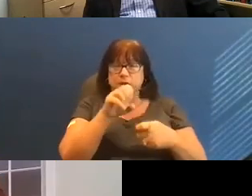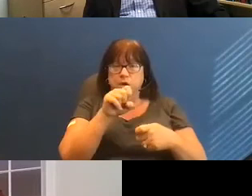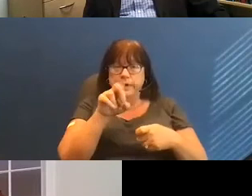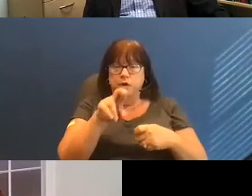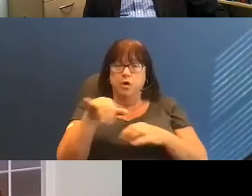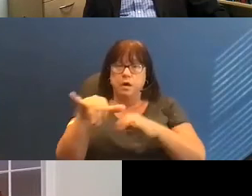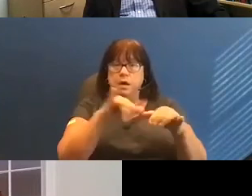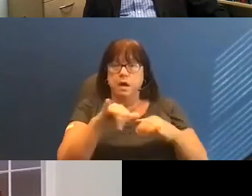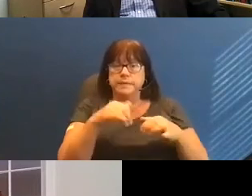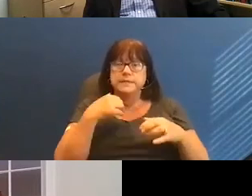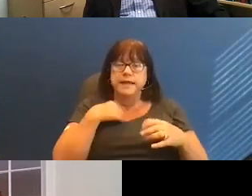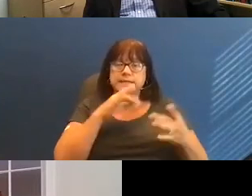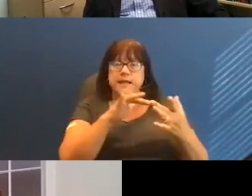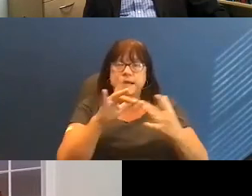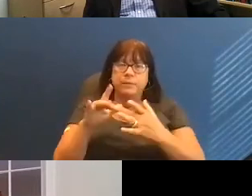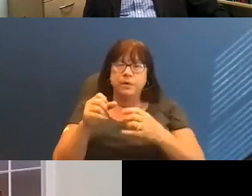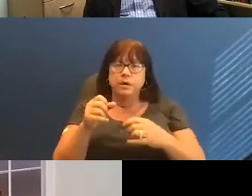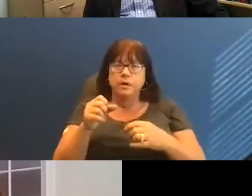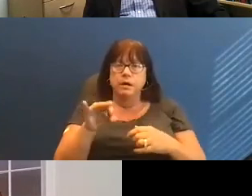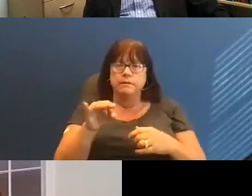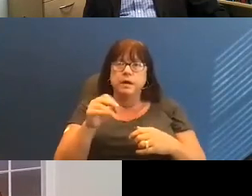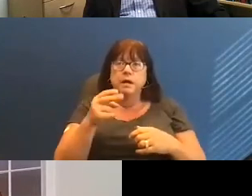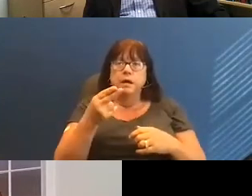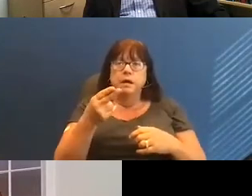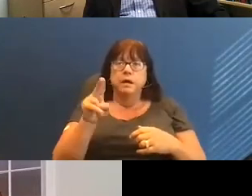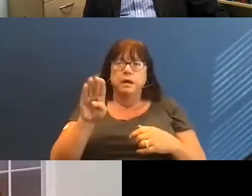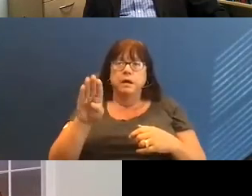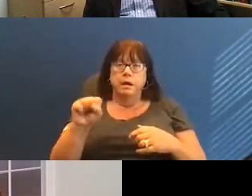of a network of hubs one of which was created by the Maryland open source textbook initiative,